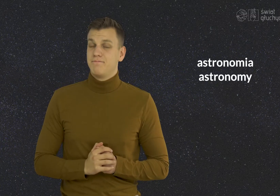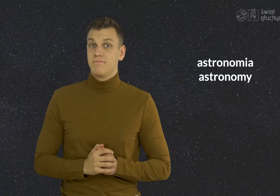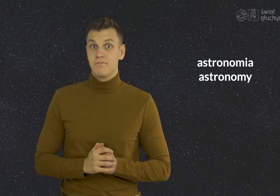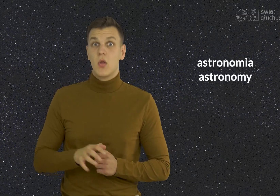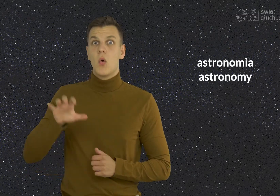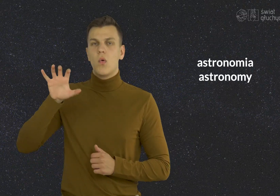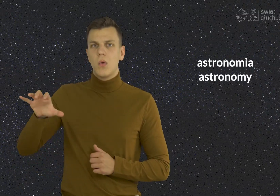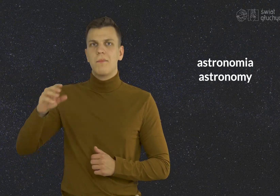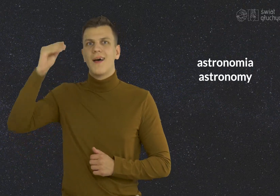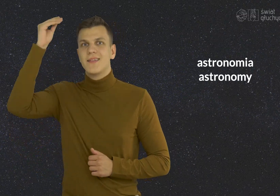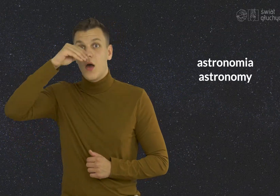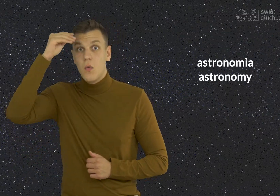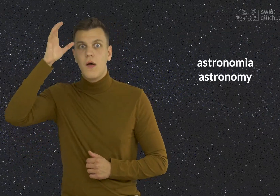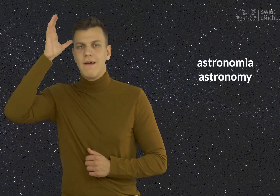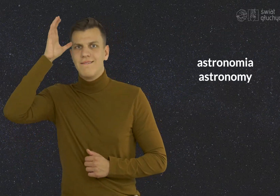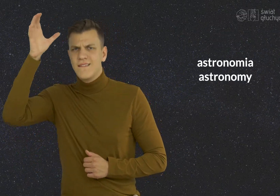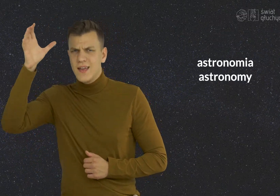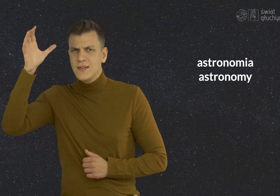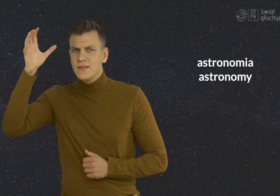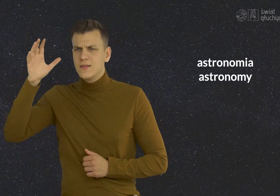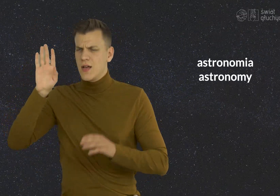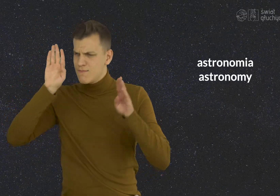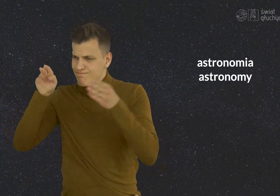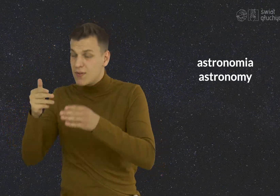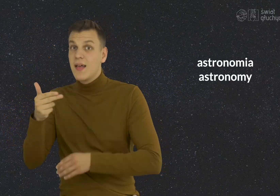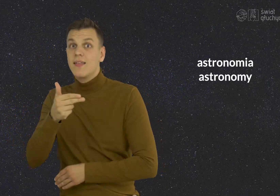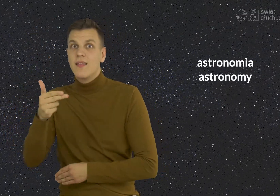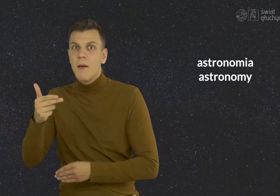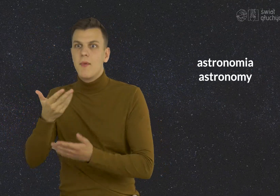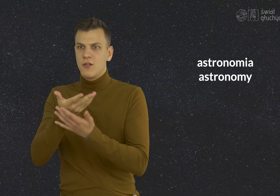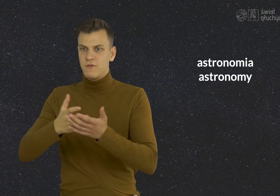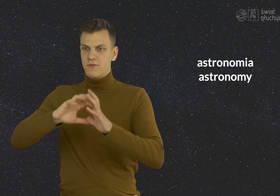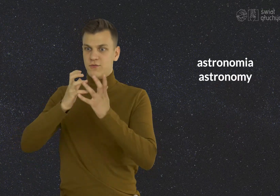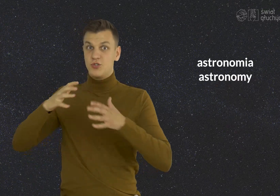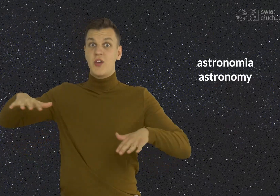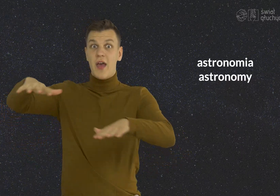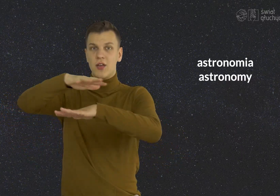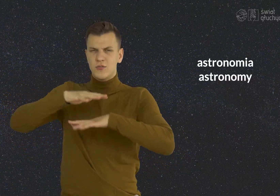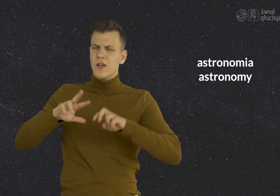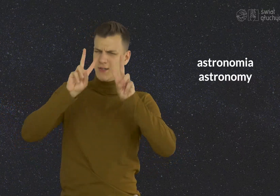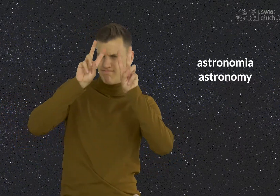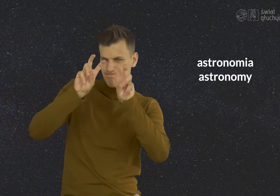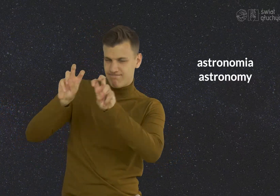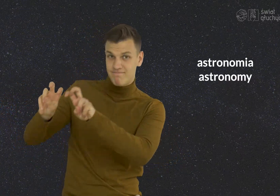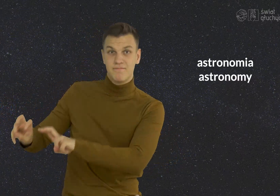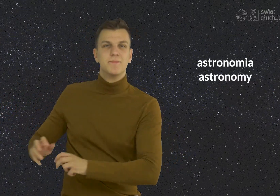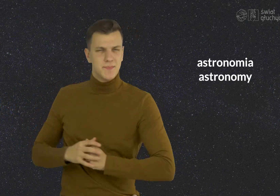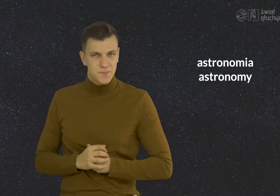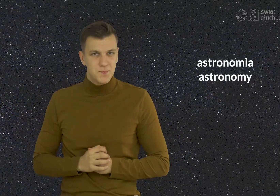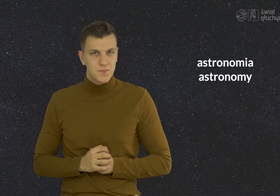Astronomy is a field of science dealing with the study of the universe.